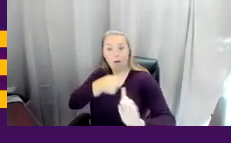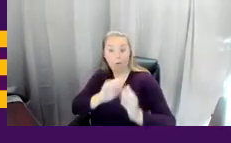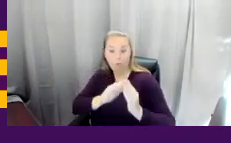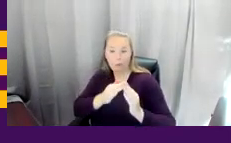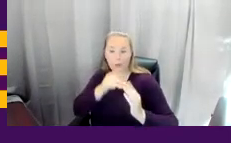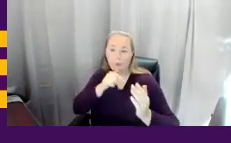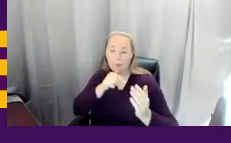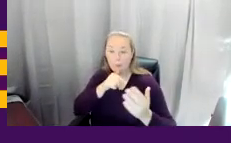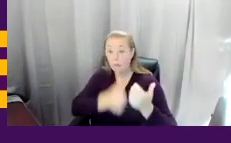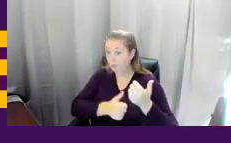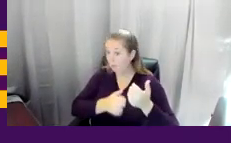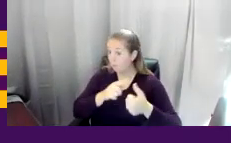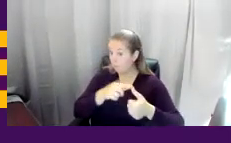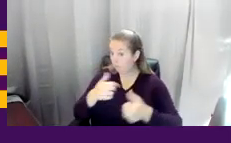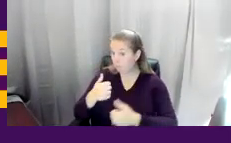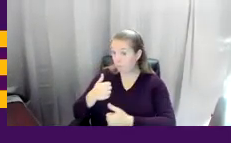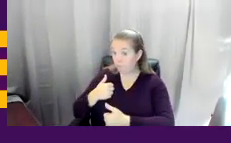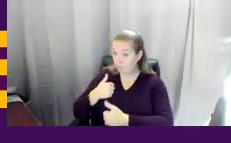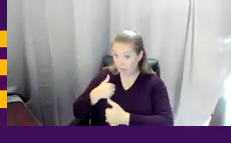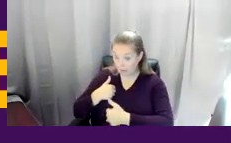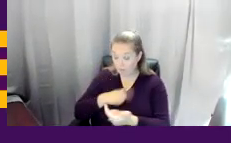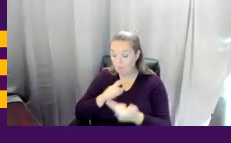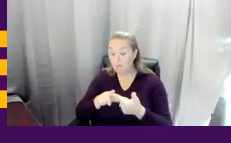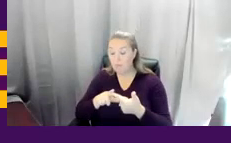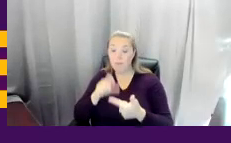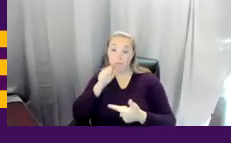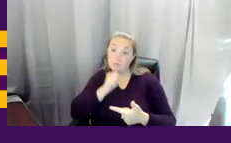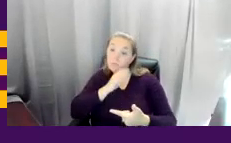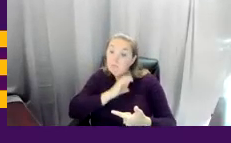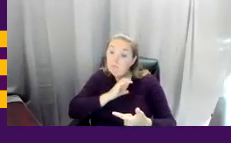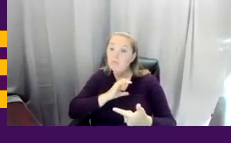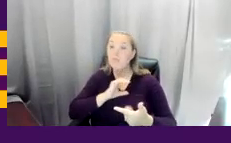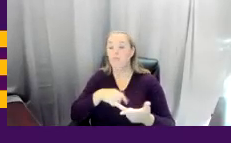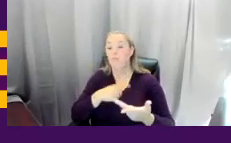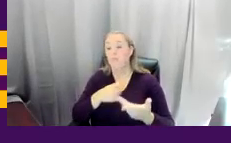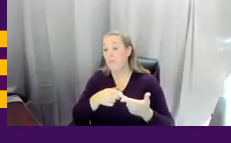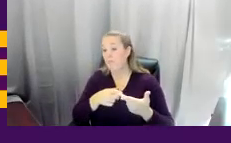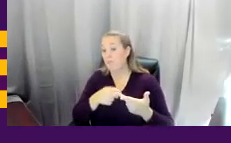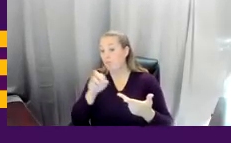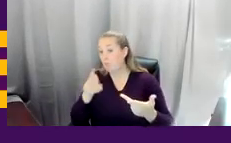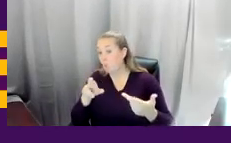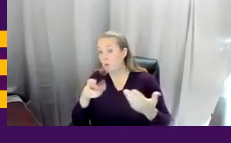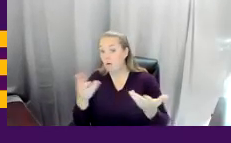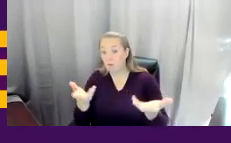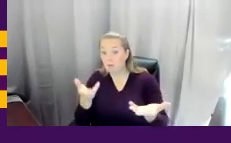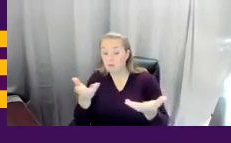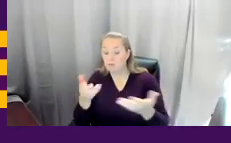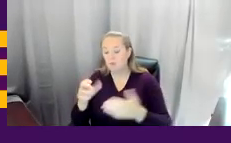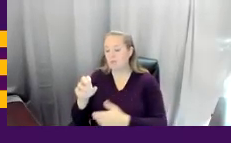WILL BE FOCUSING ON. AS PART OF YOUR APPLICATION, WE WILL NEED TO SPECIFY